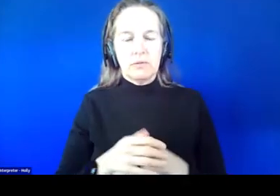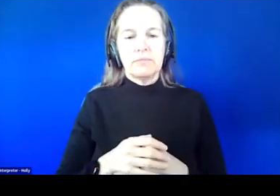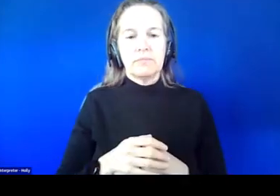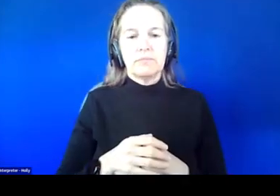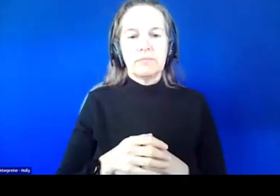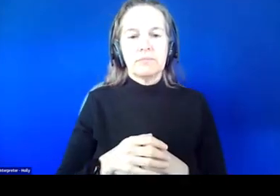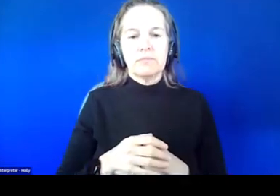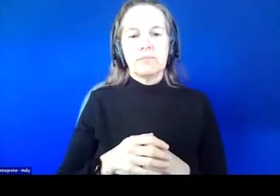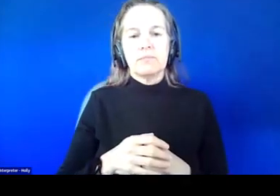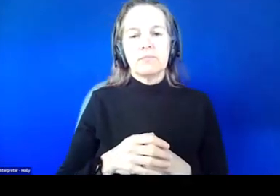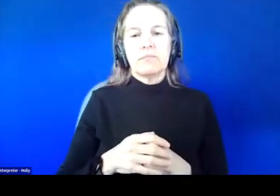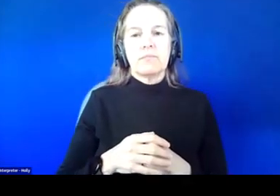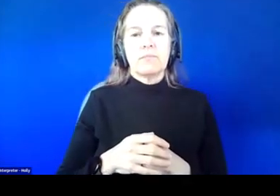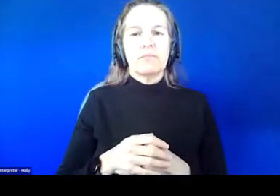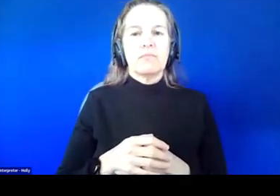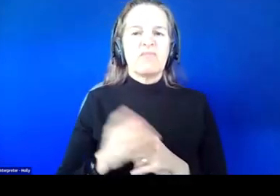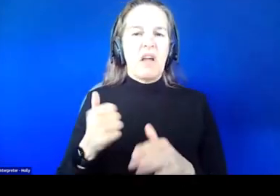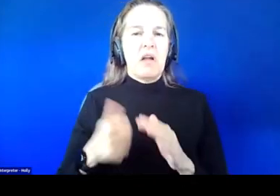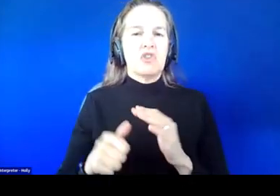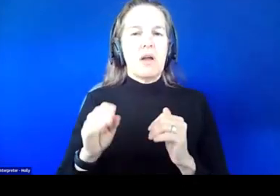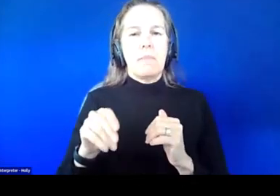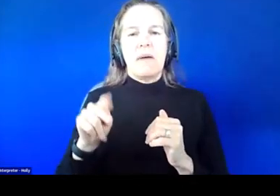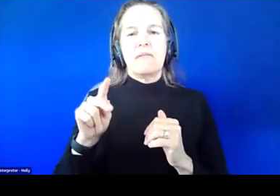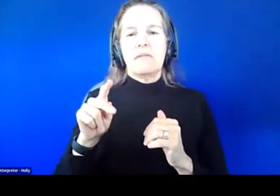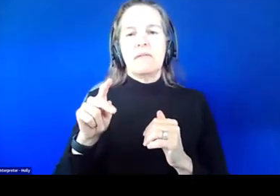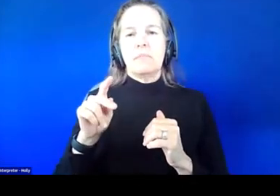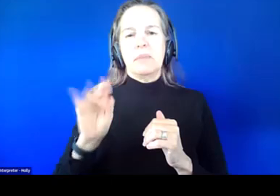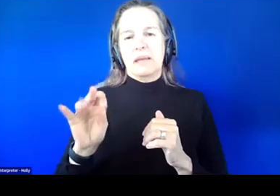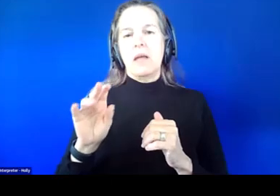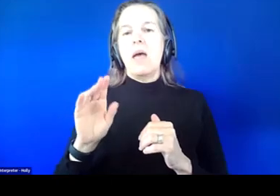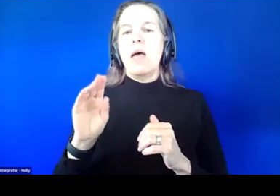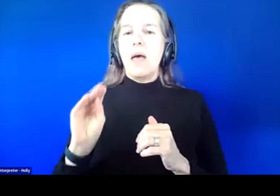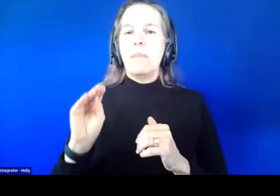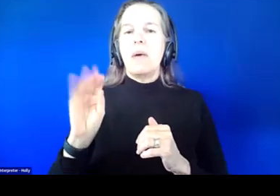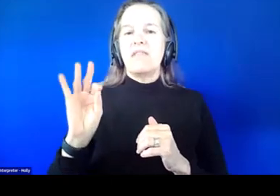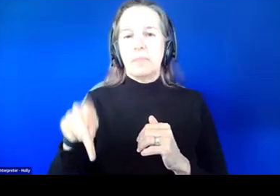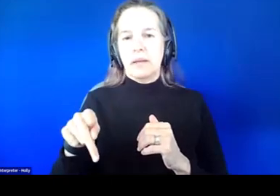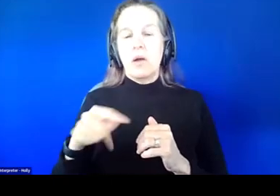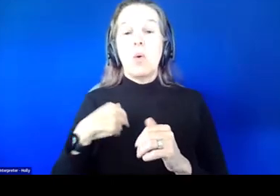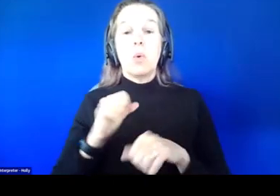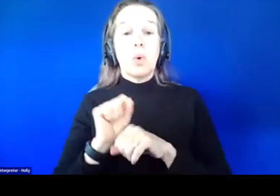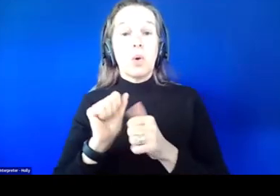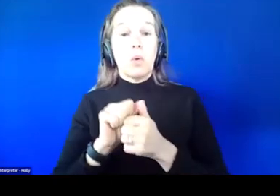the Person demonstration. We work with older adults. We work with adults with physical disabilities.